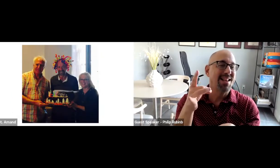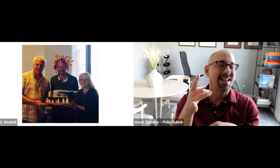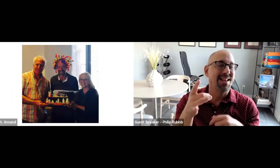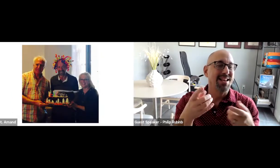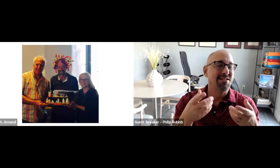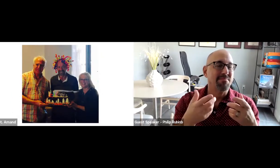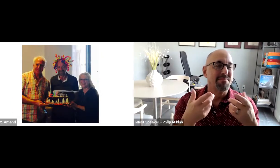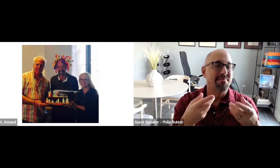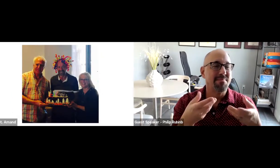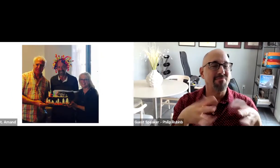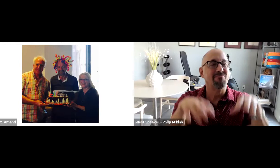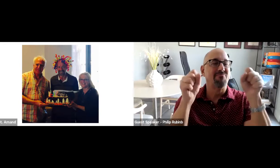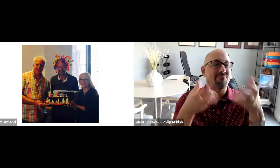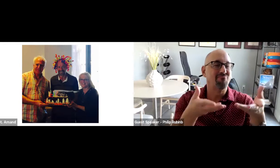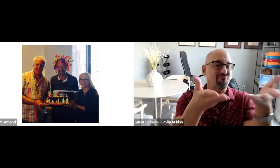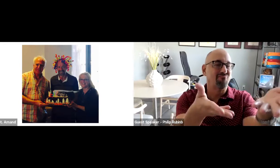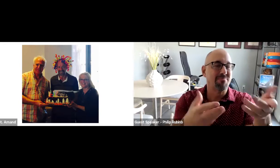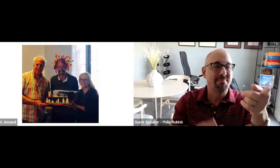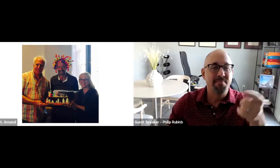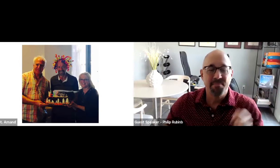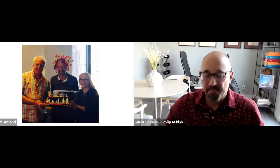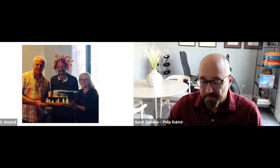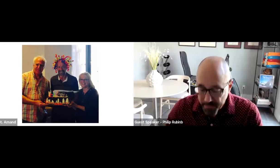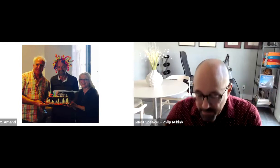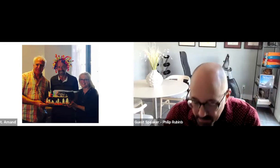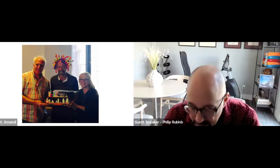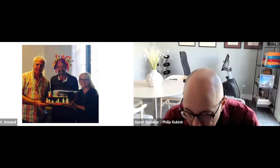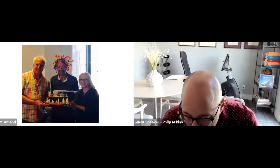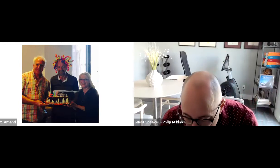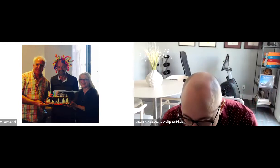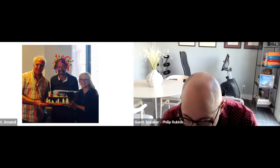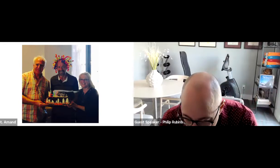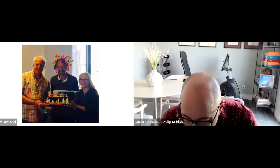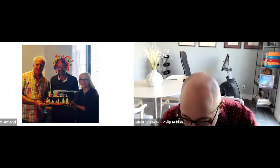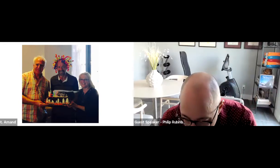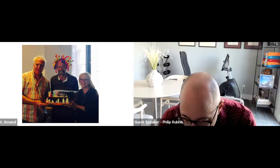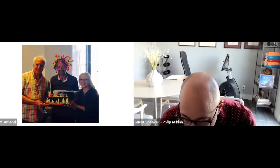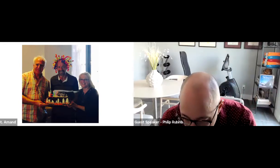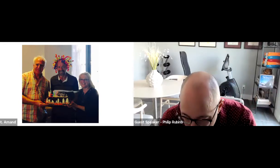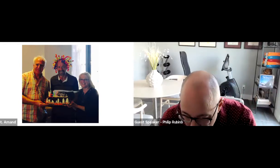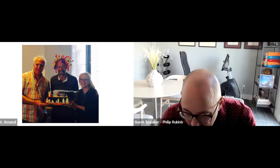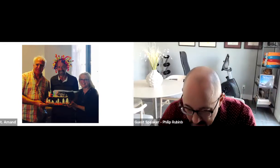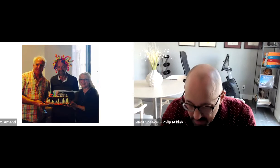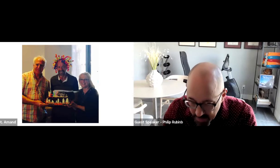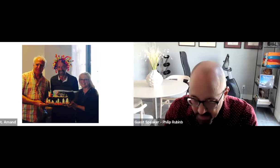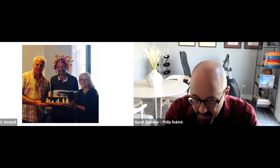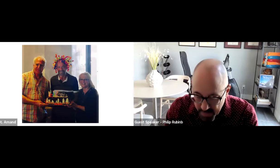Oh, yeah. His sister Jeanine and Ed Leighton, you know, giving him the cake.